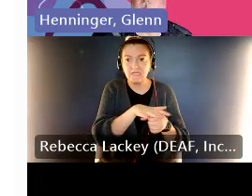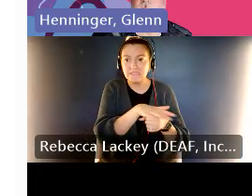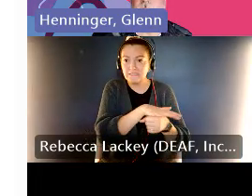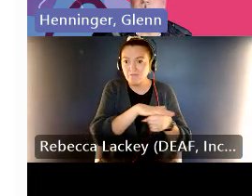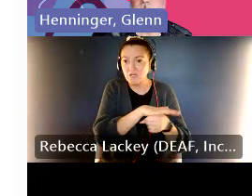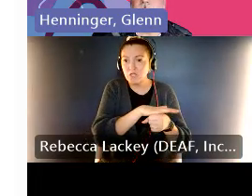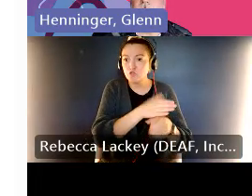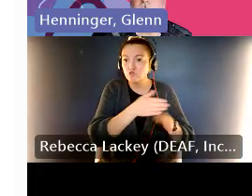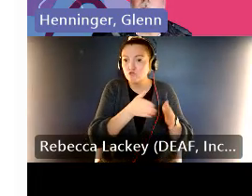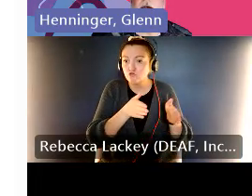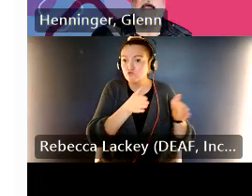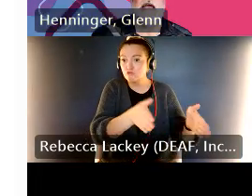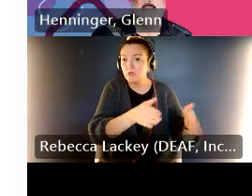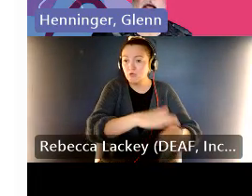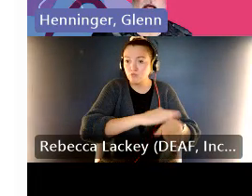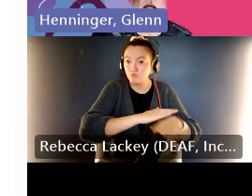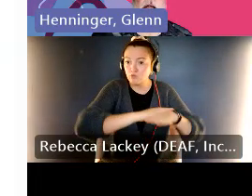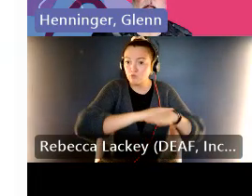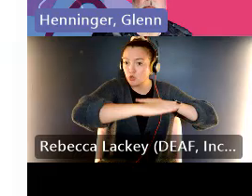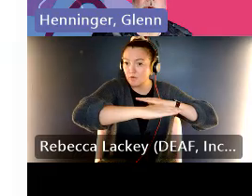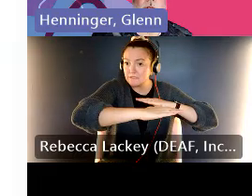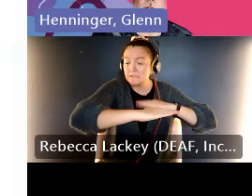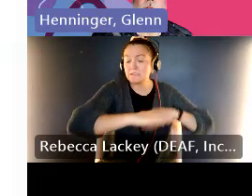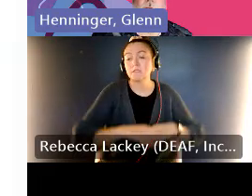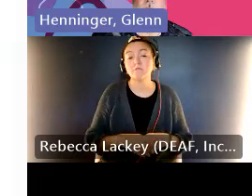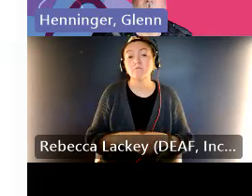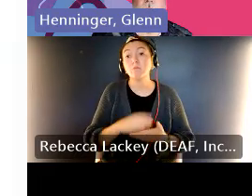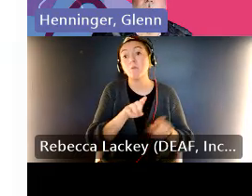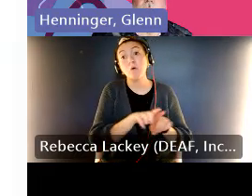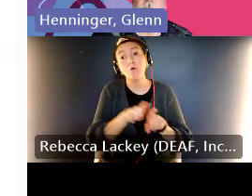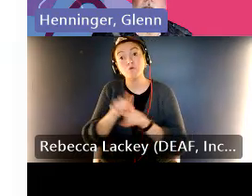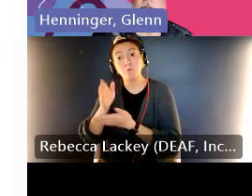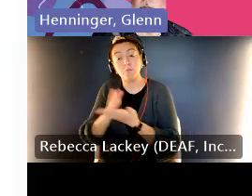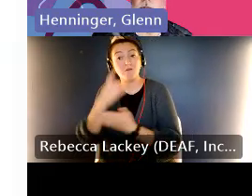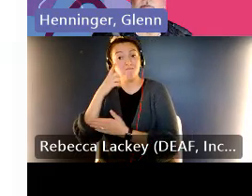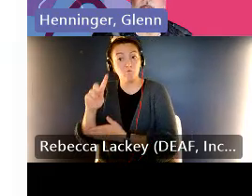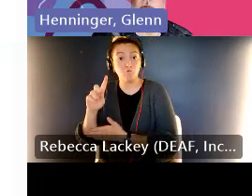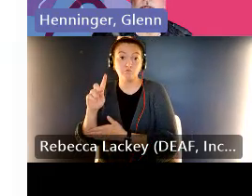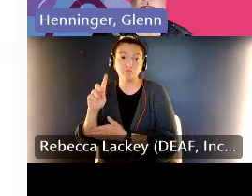resurfacing and a portion just dedicated to safety,